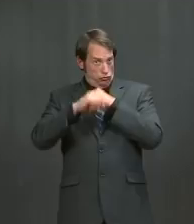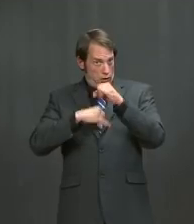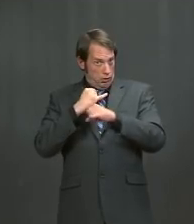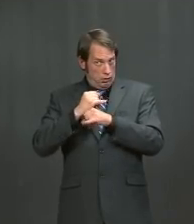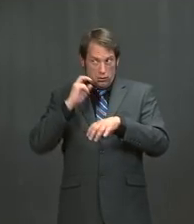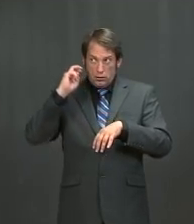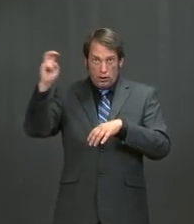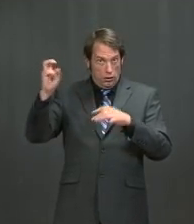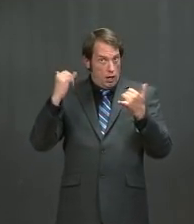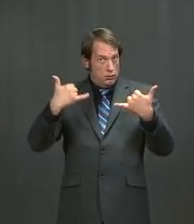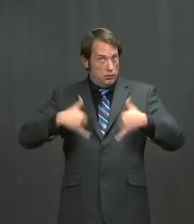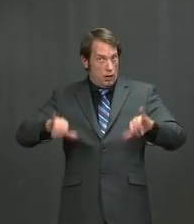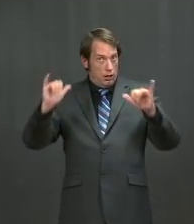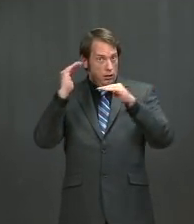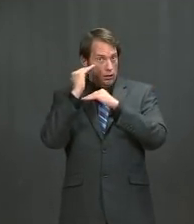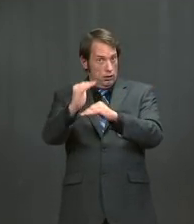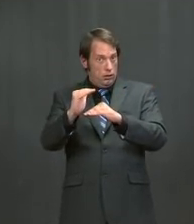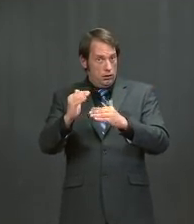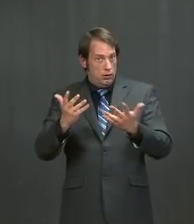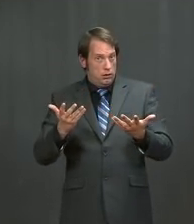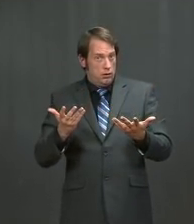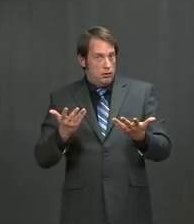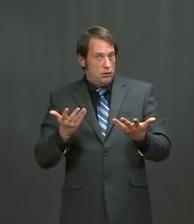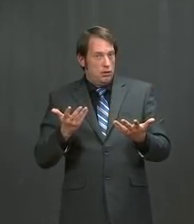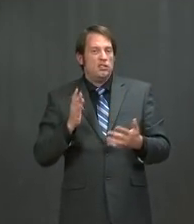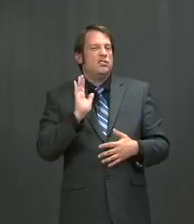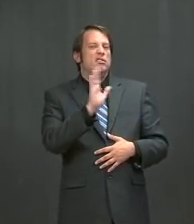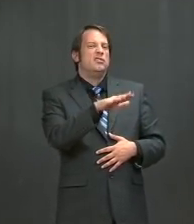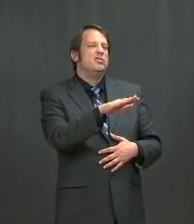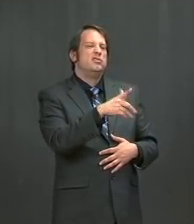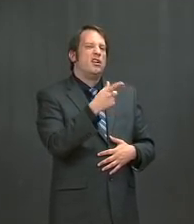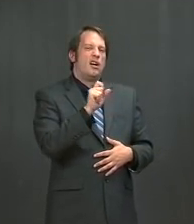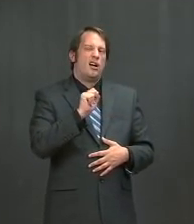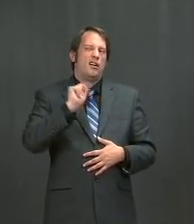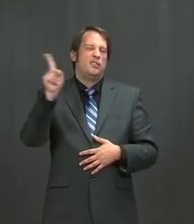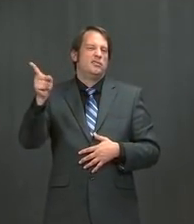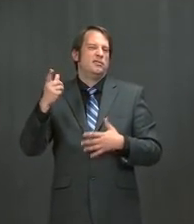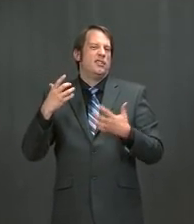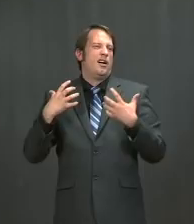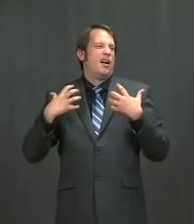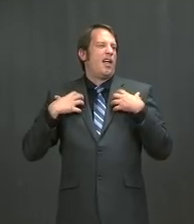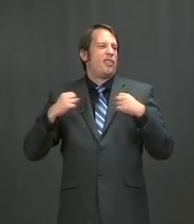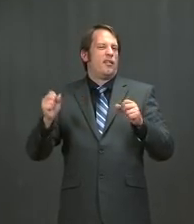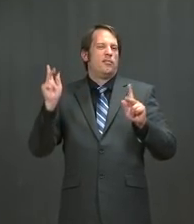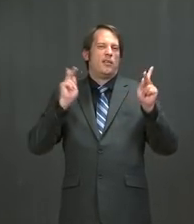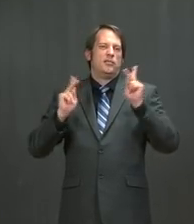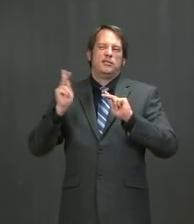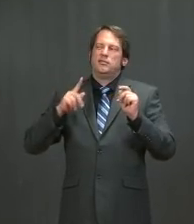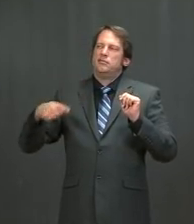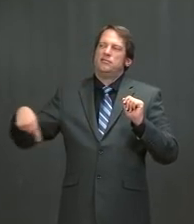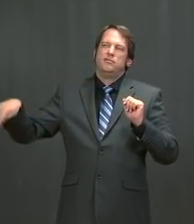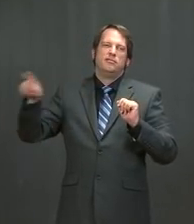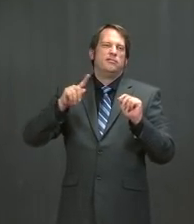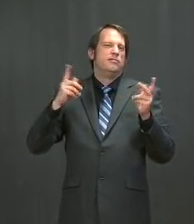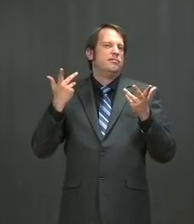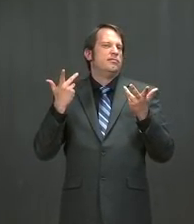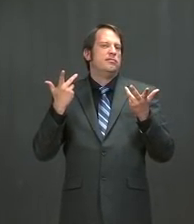Obviously, that would be done by our health and medical experts, and we'd refer to them for any timeline on the guidelines. The Press: And just a follow-up: